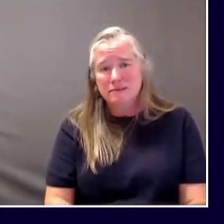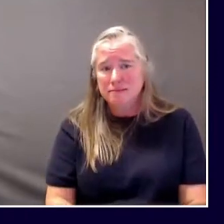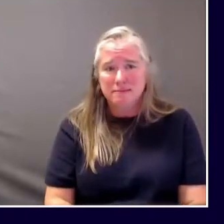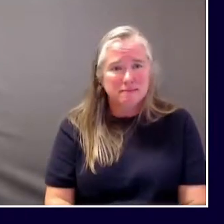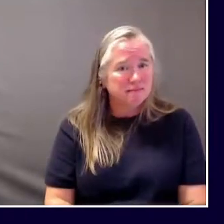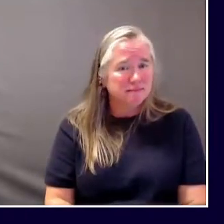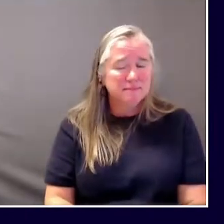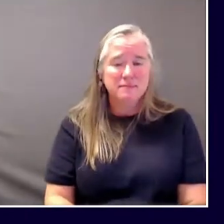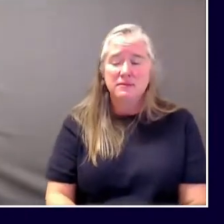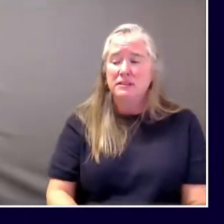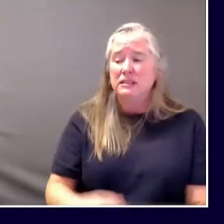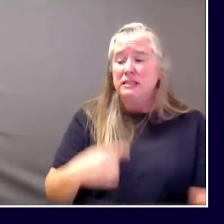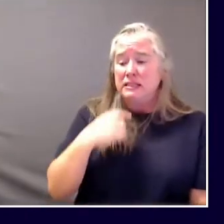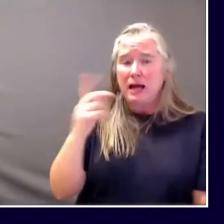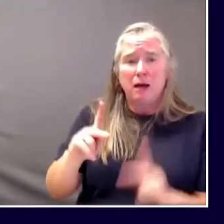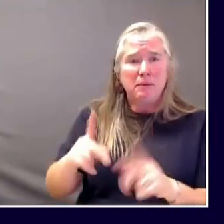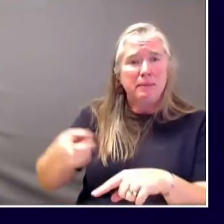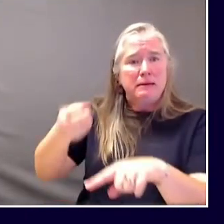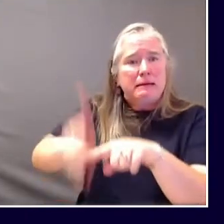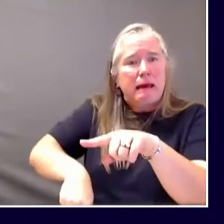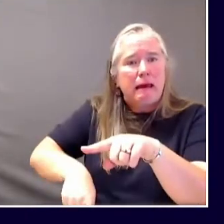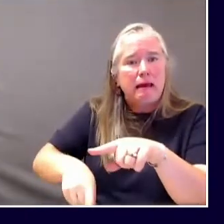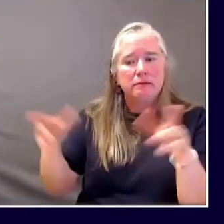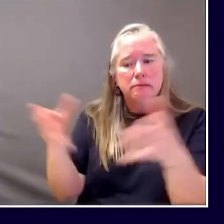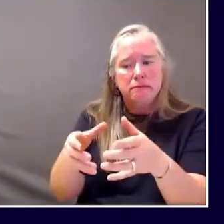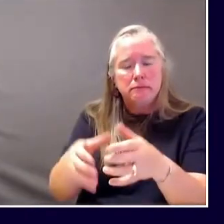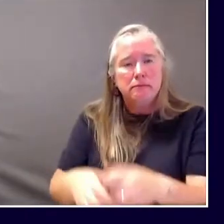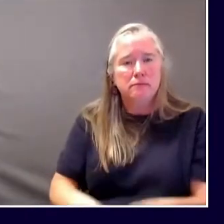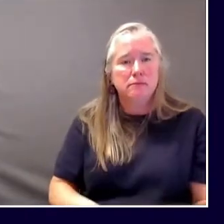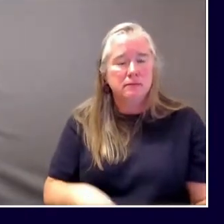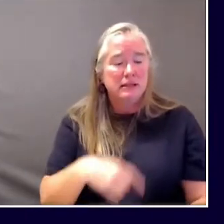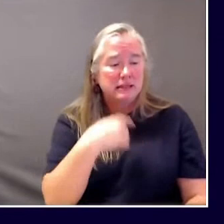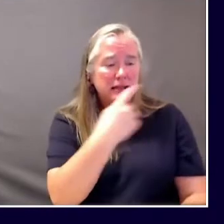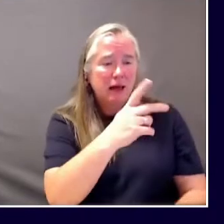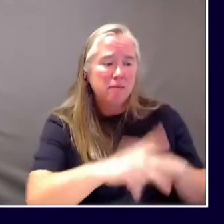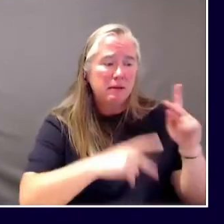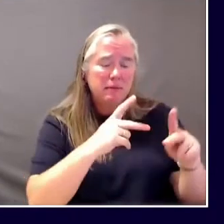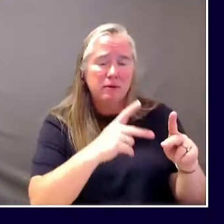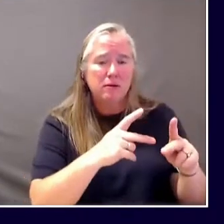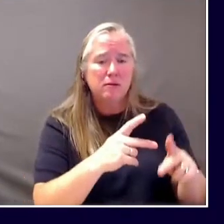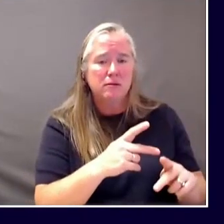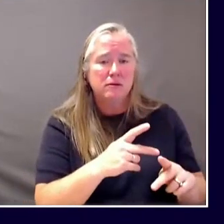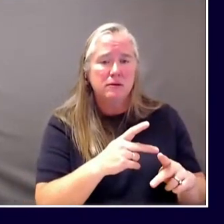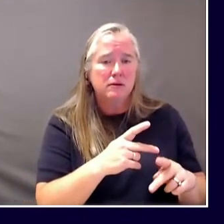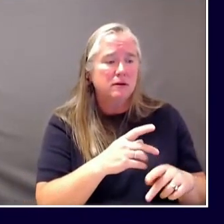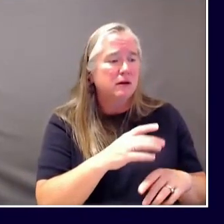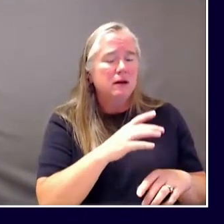tell people they shouldn't go gathering nobody wants to tell